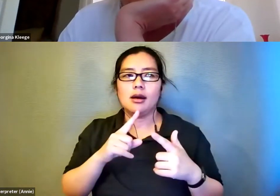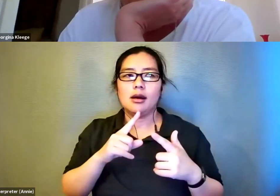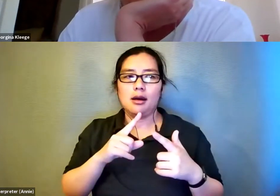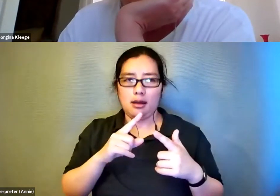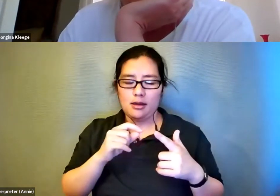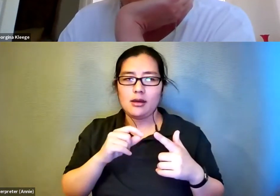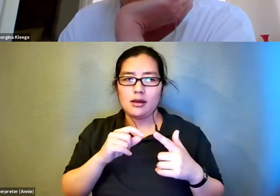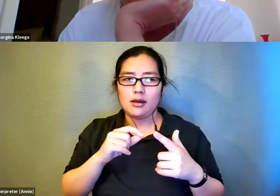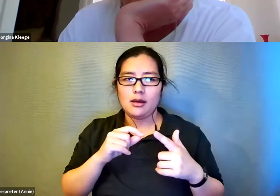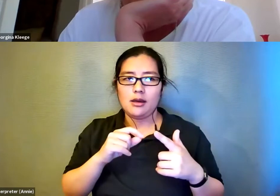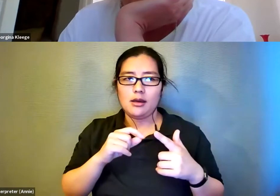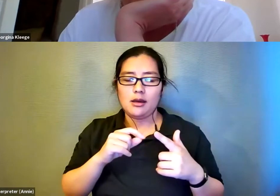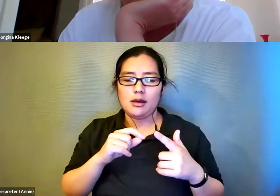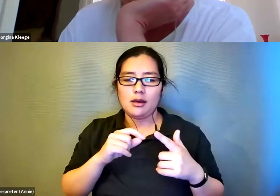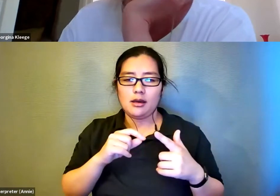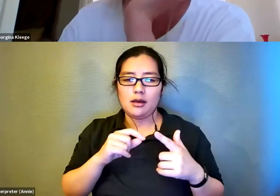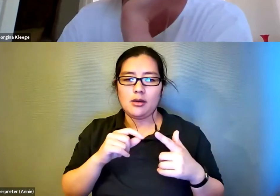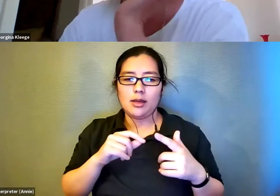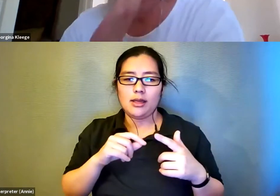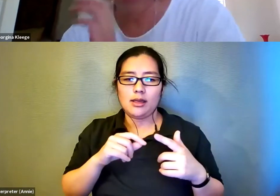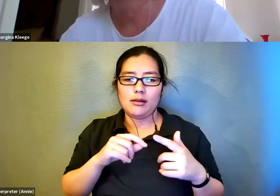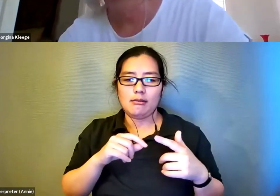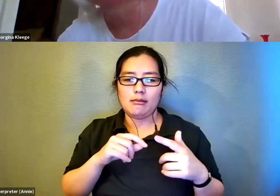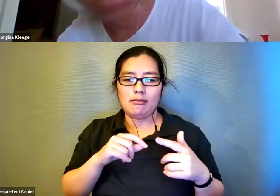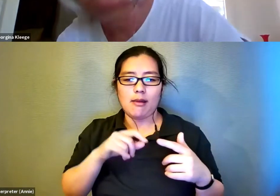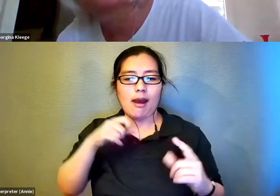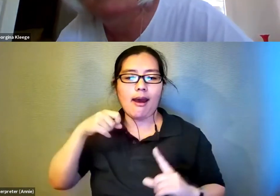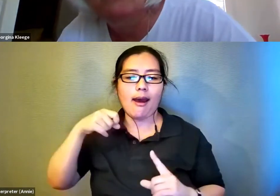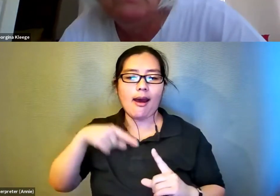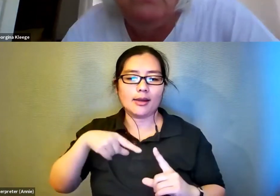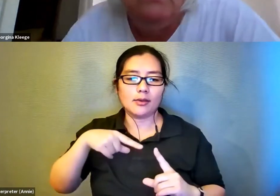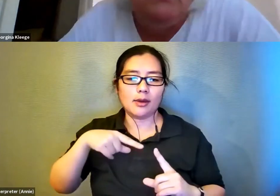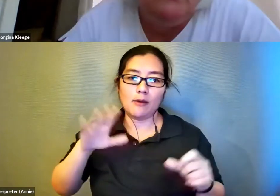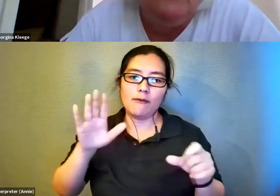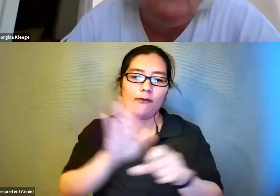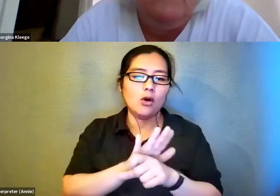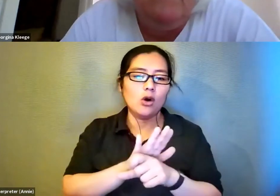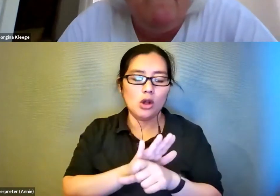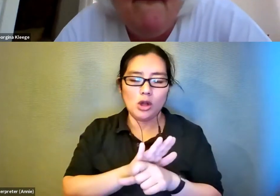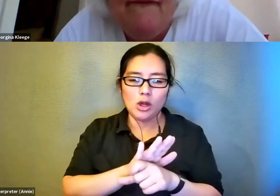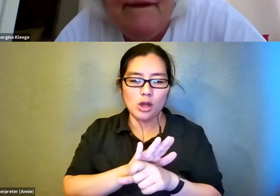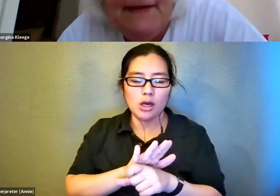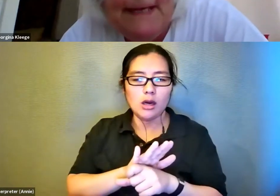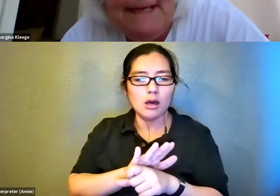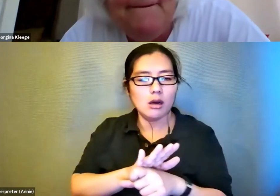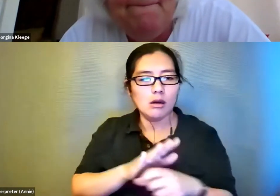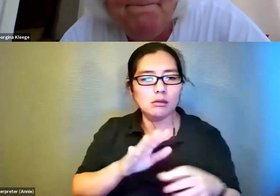more precise vision in order to really read a specific parts of the